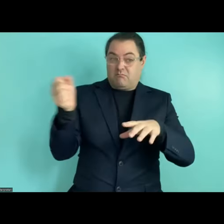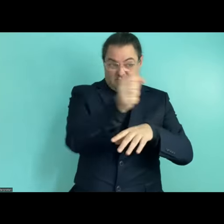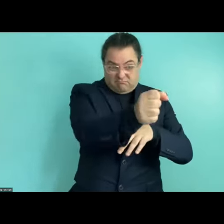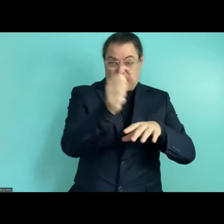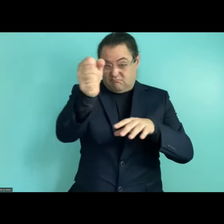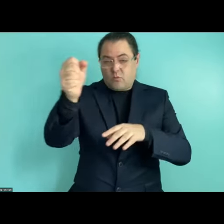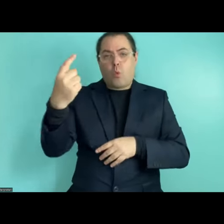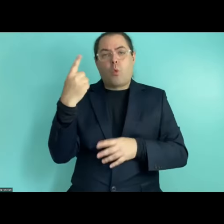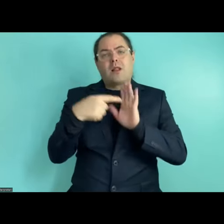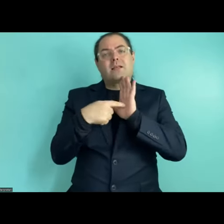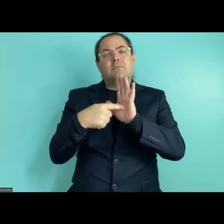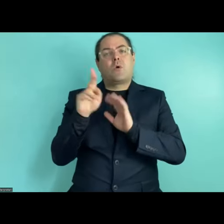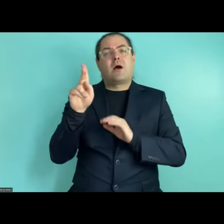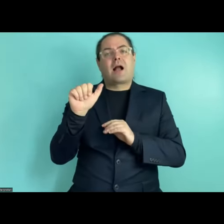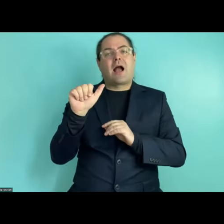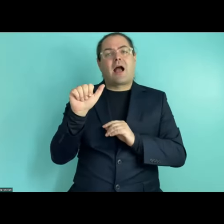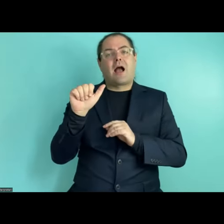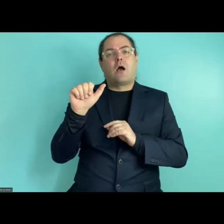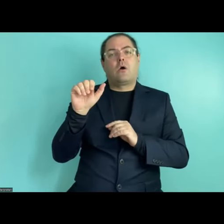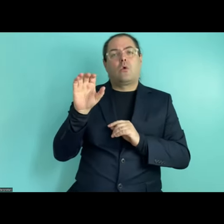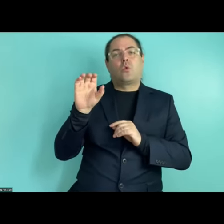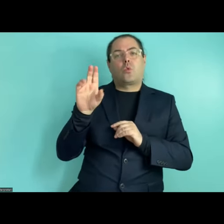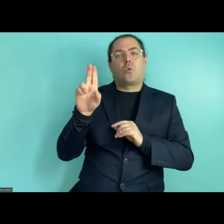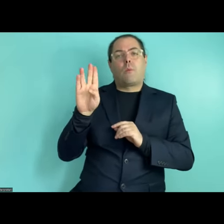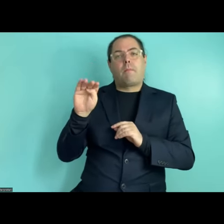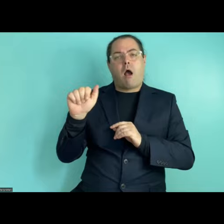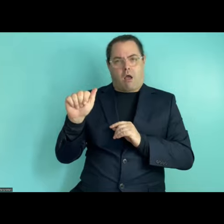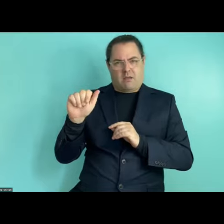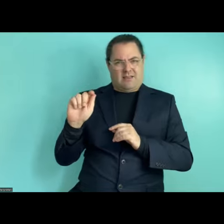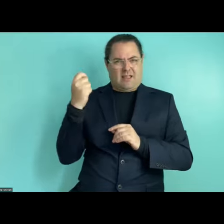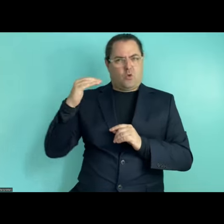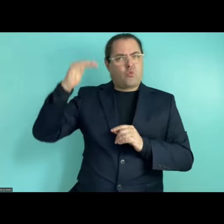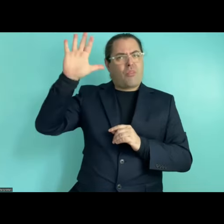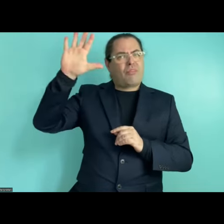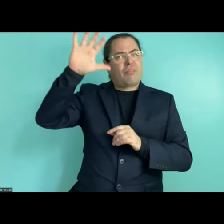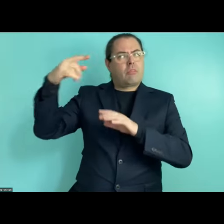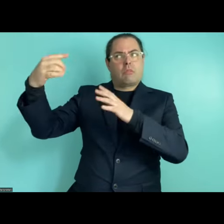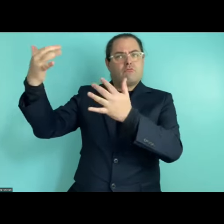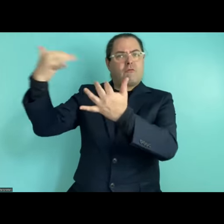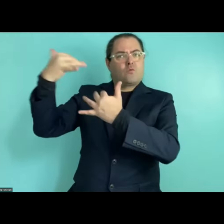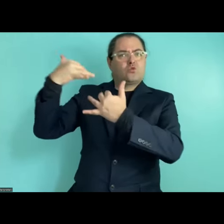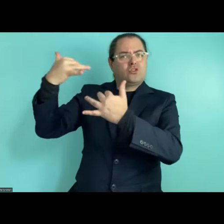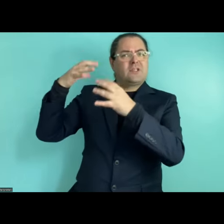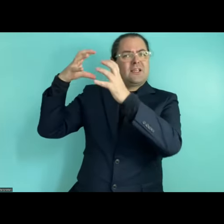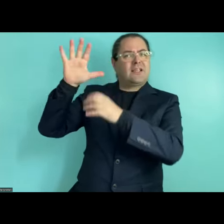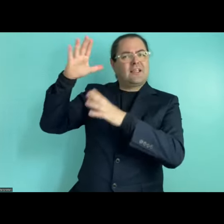15:44:37 If you come in, in, in northern Kenya, we have as will be Africa based in Ghana,